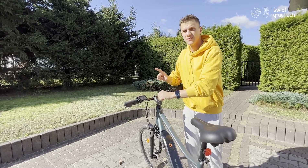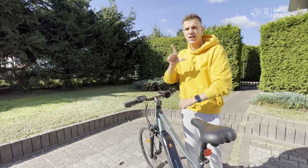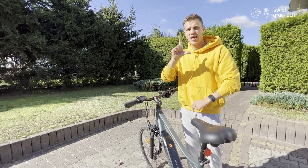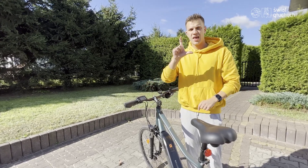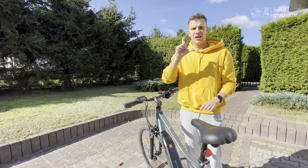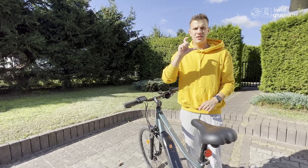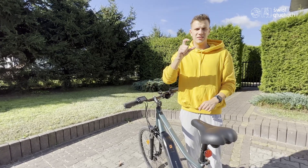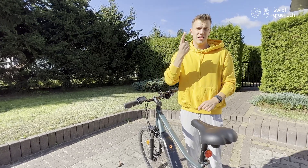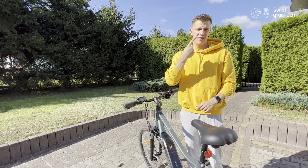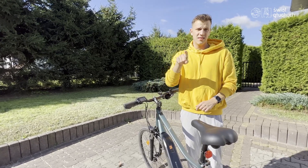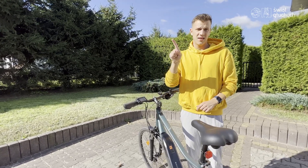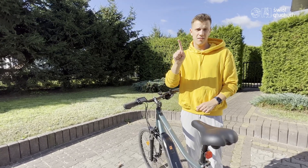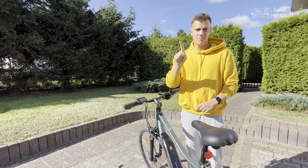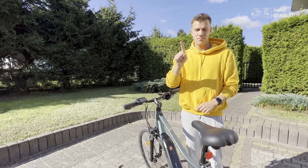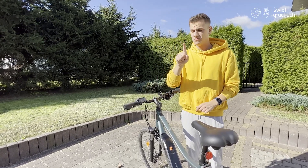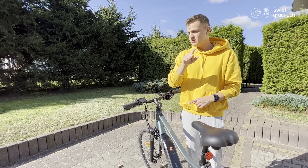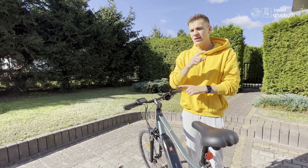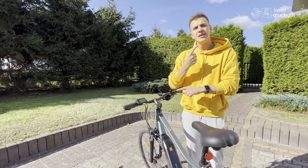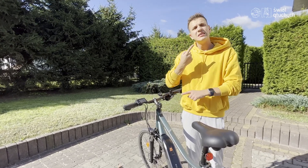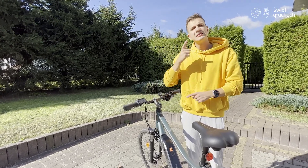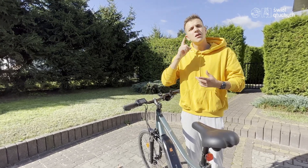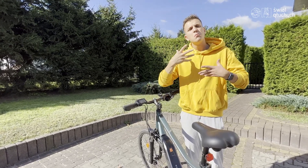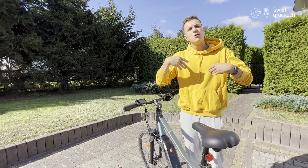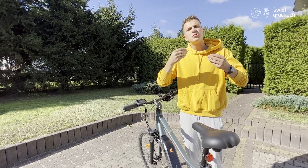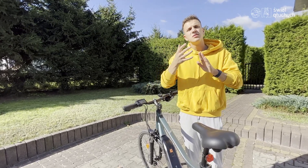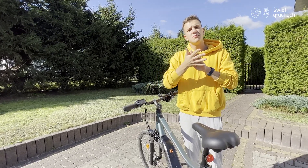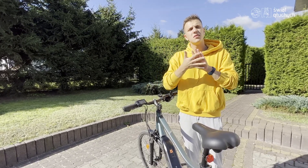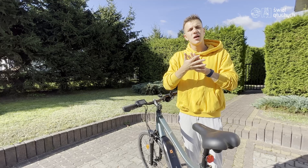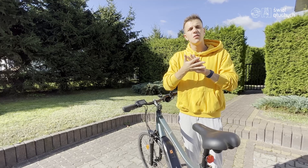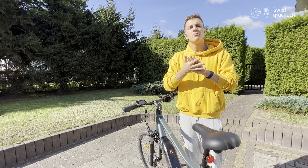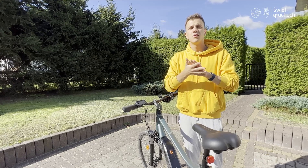This is the LCD screen, as I mentioned before,